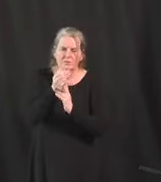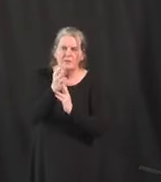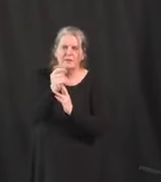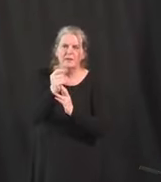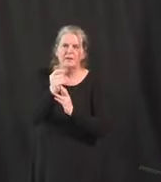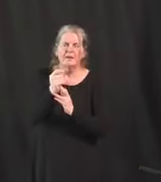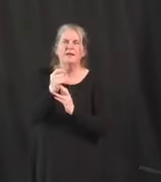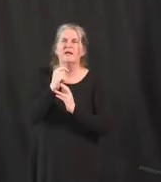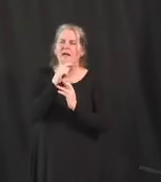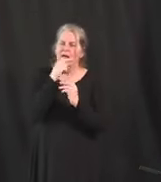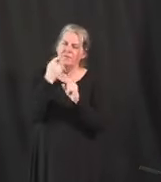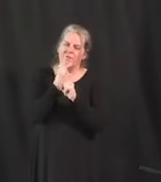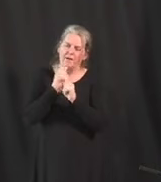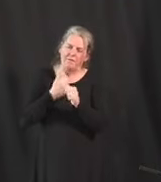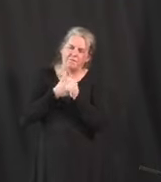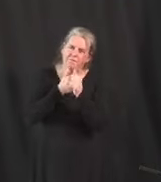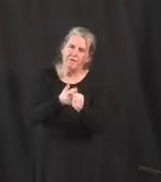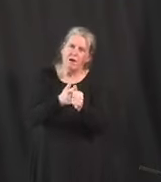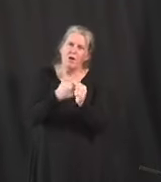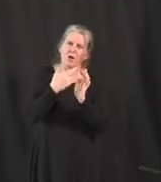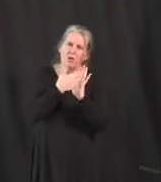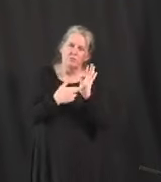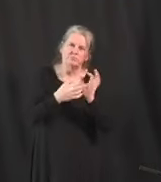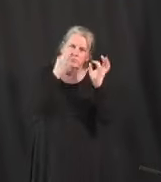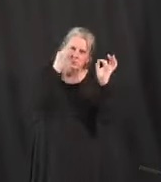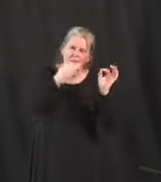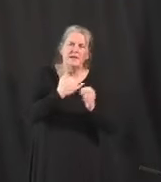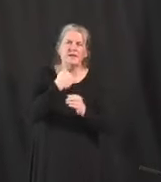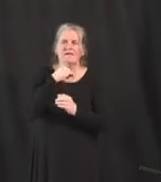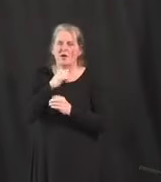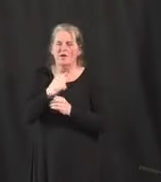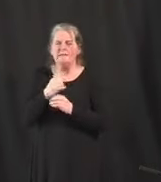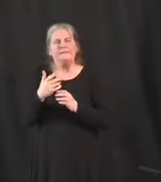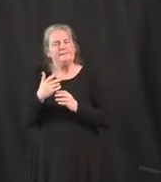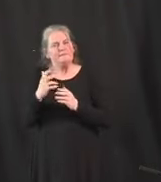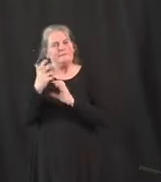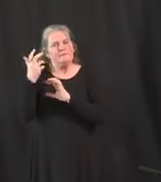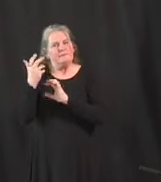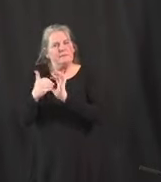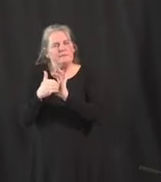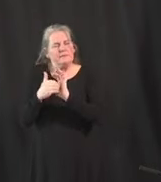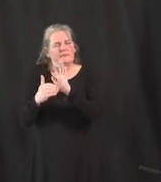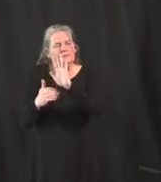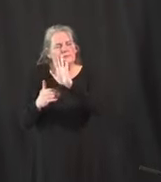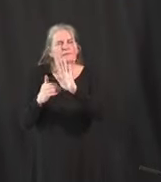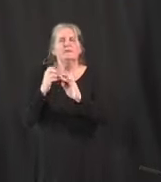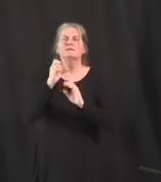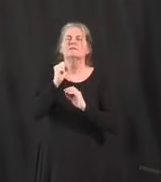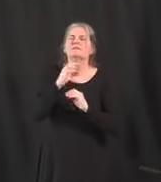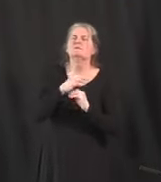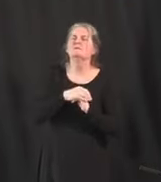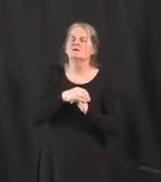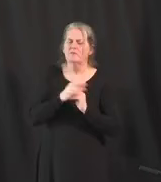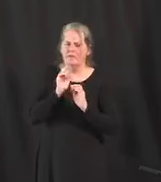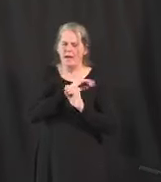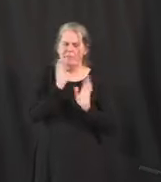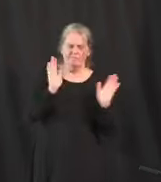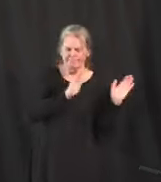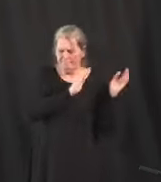THAT BRINGS A WHOLE BUNCH OF OTHER FINANCIAL ISSUES AS WELL. WE ARE ALSO PIVOTING OUR DIRECTION TOWARDS BUSINESSES. YOU KNOW, OUR NUMBER ONE RESPONSIBILITY OF REDUCING THE